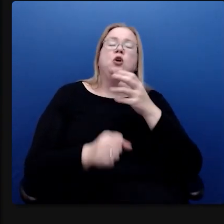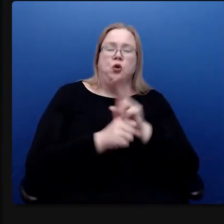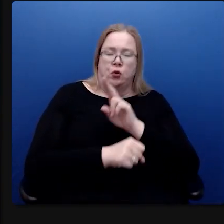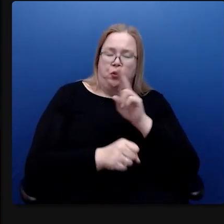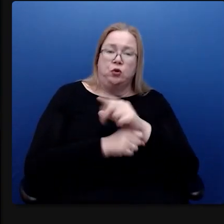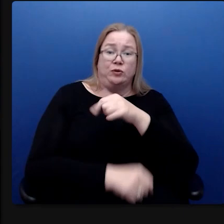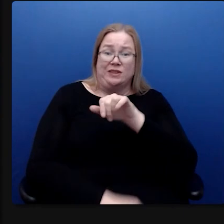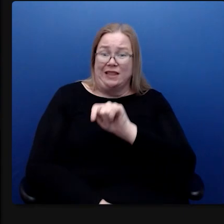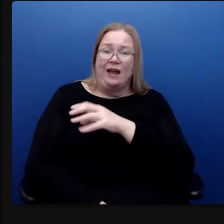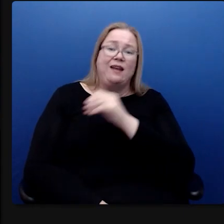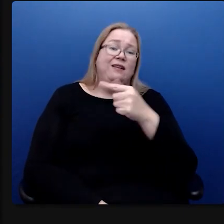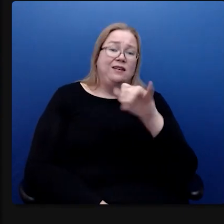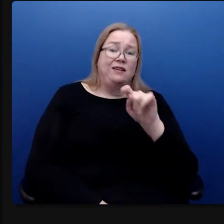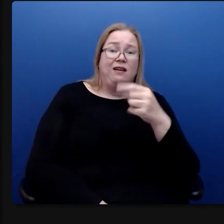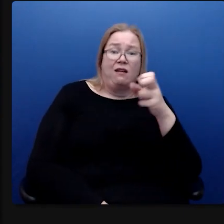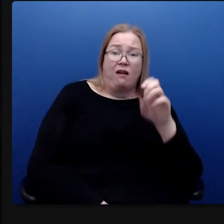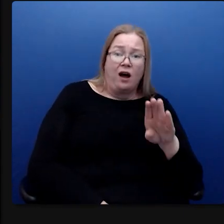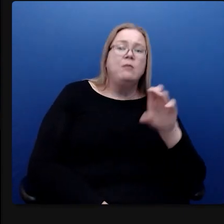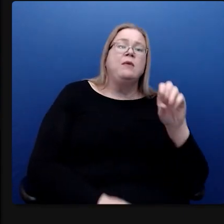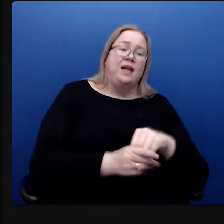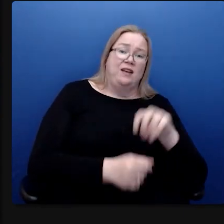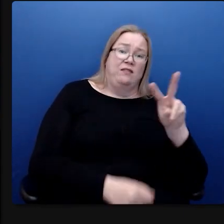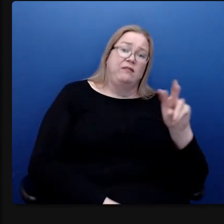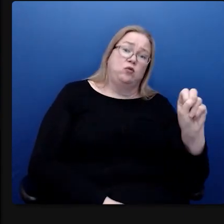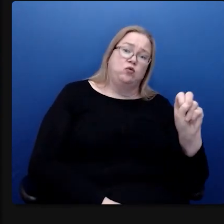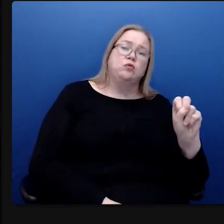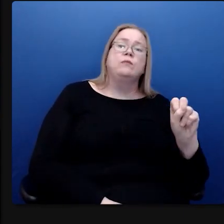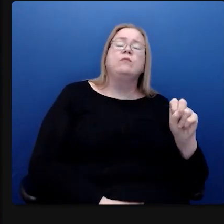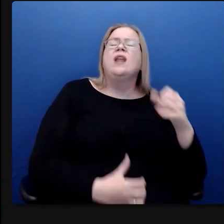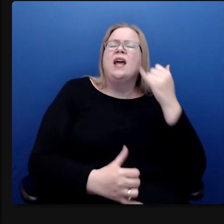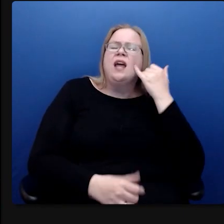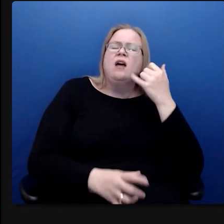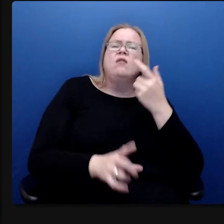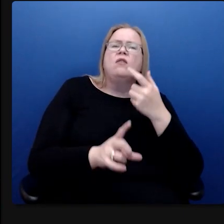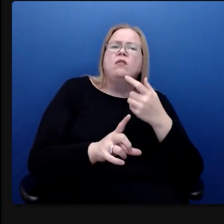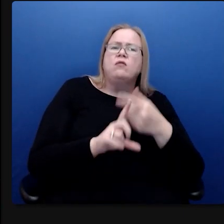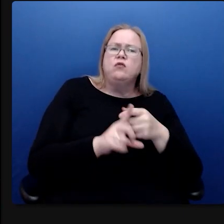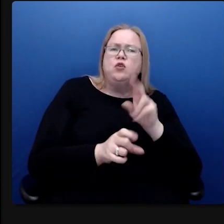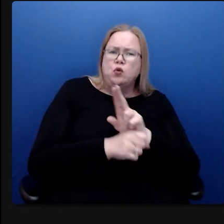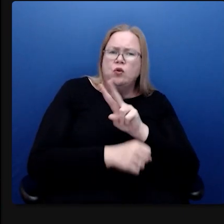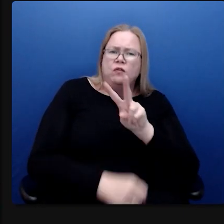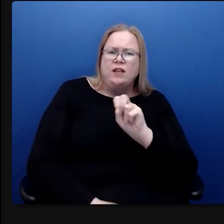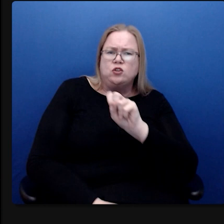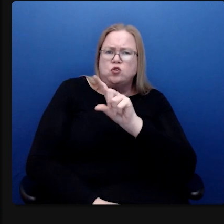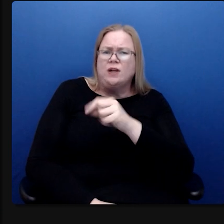to be able to utilize Git and GitHub in Visual Studio. [David] If you're coming from VS 2019,